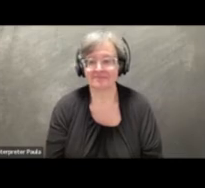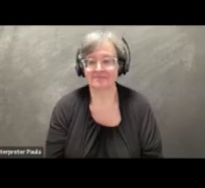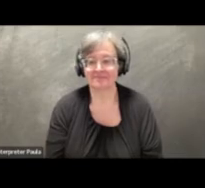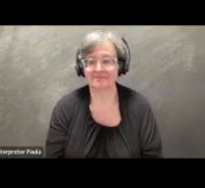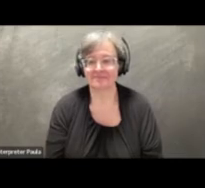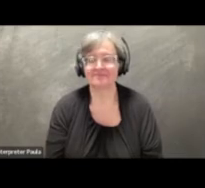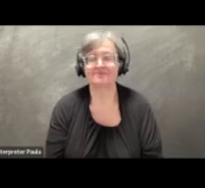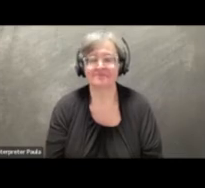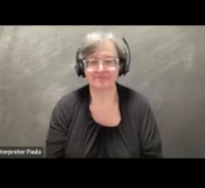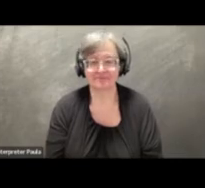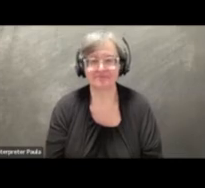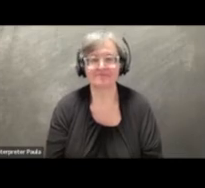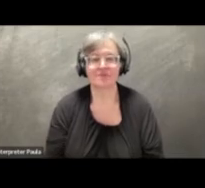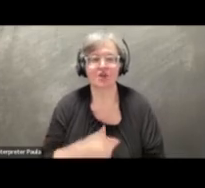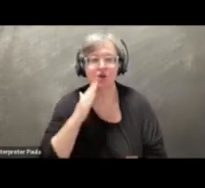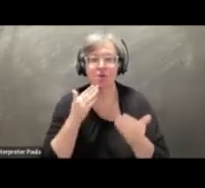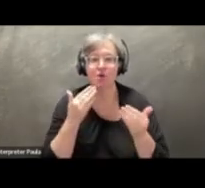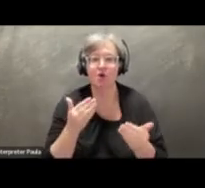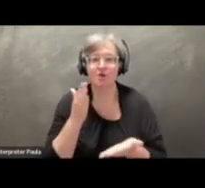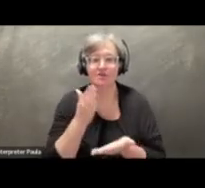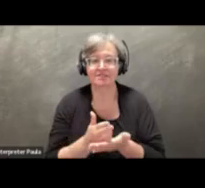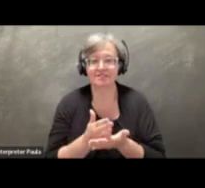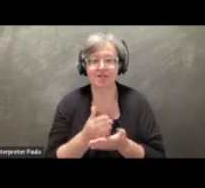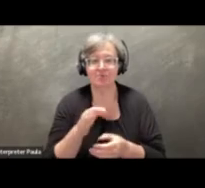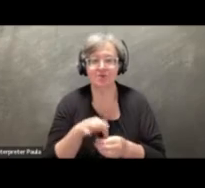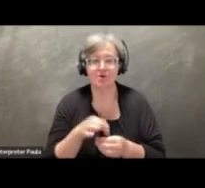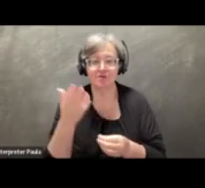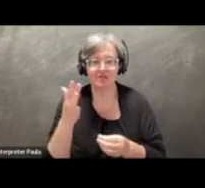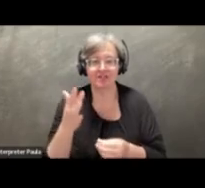All right, we'll go ahead and end the poll here and share the